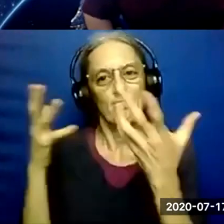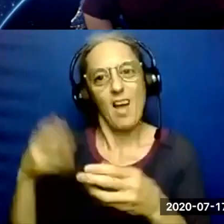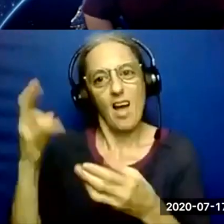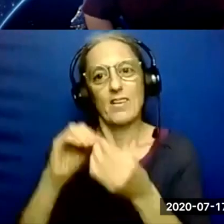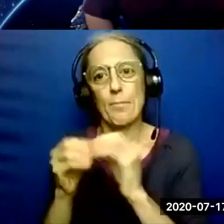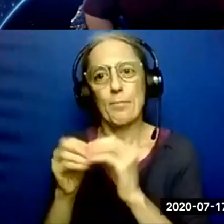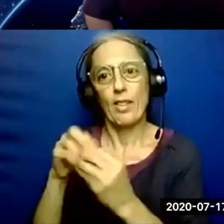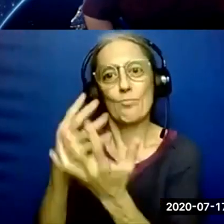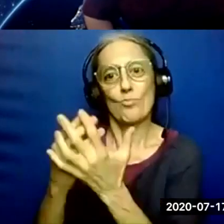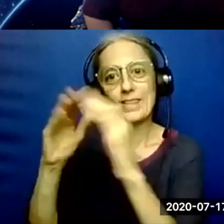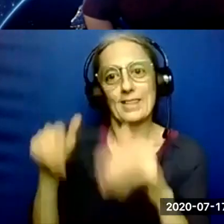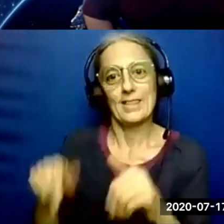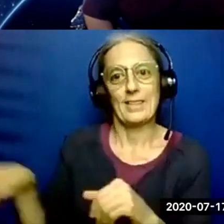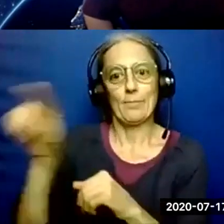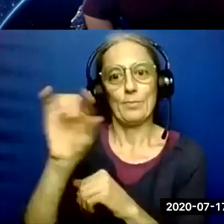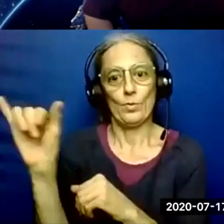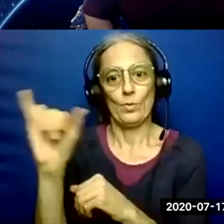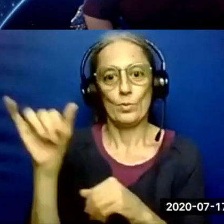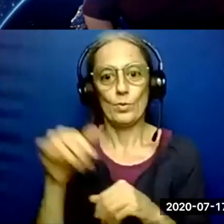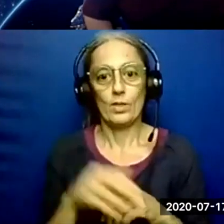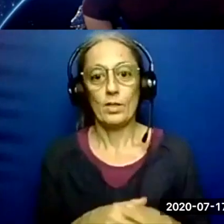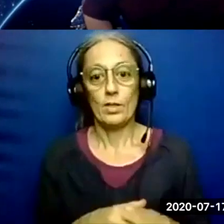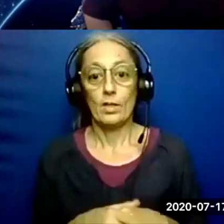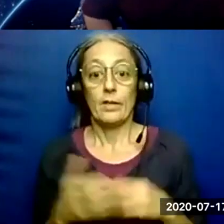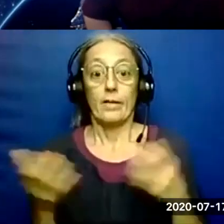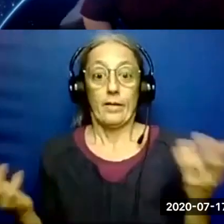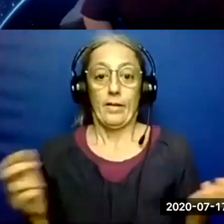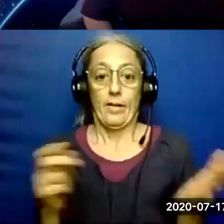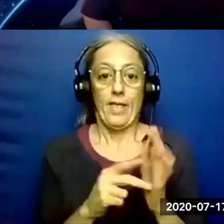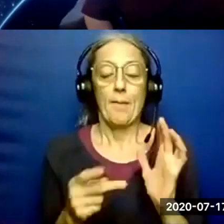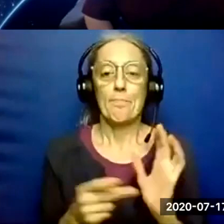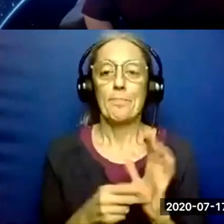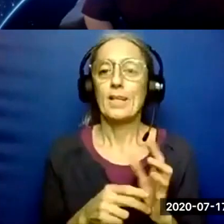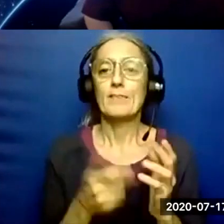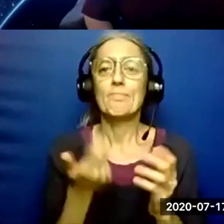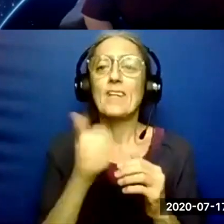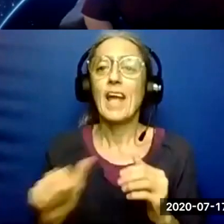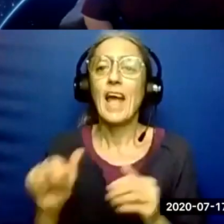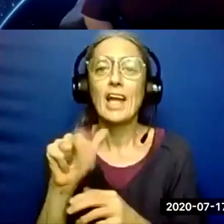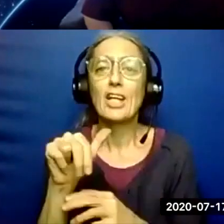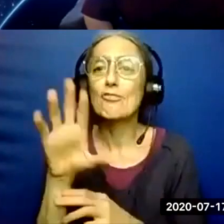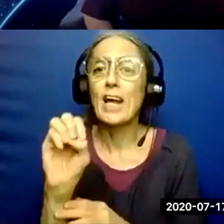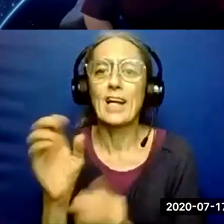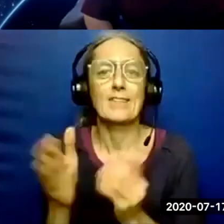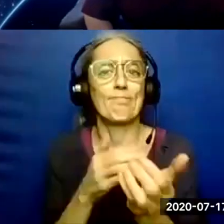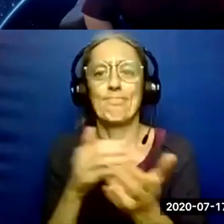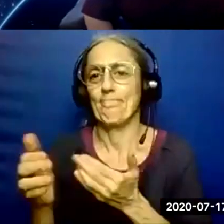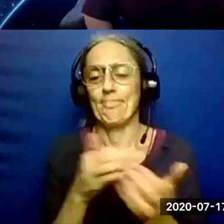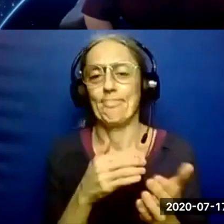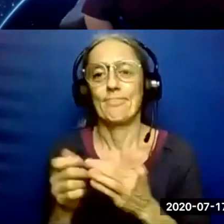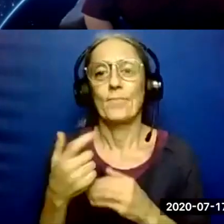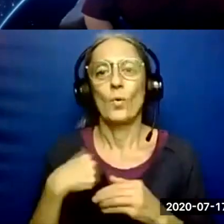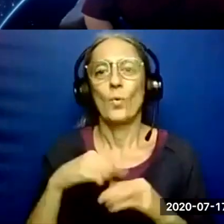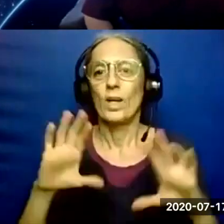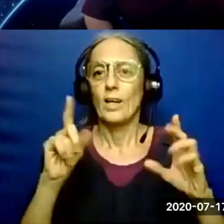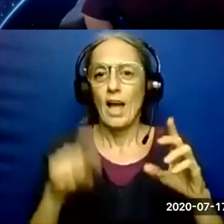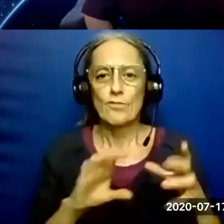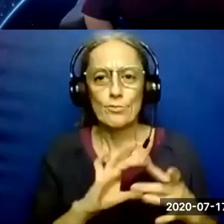regardless of our race, to ensure that we are speaking up and speaking out.